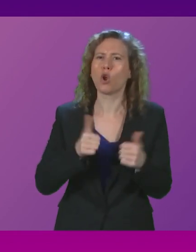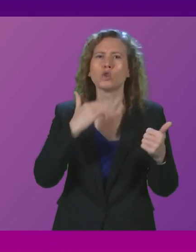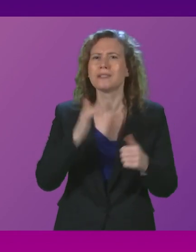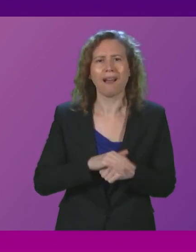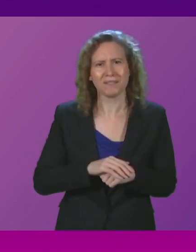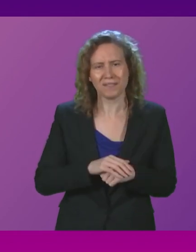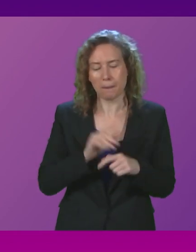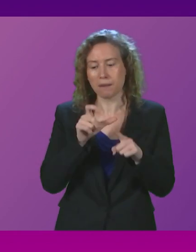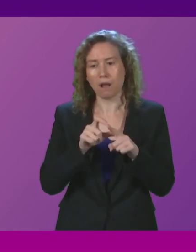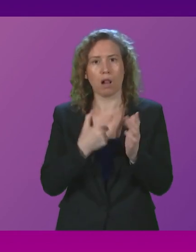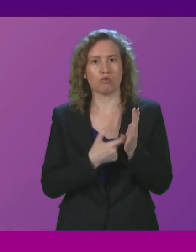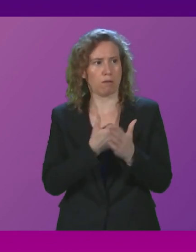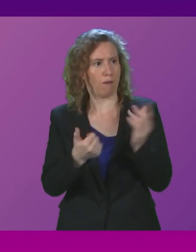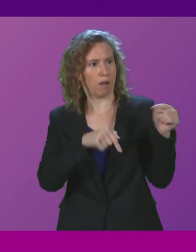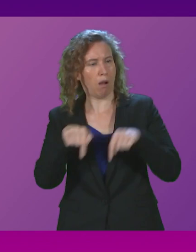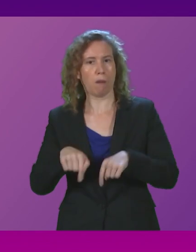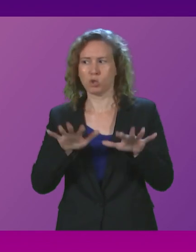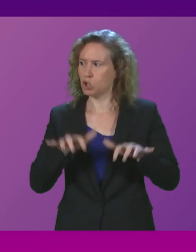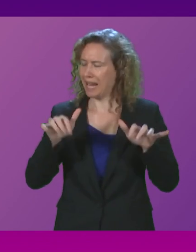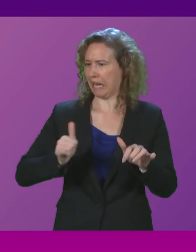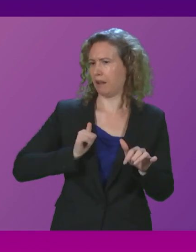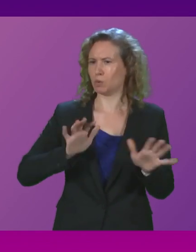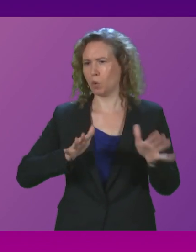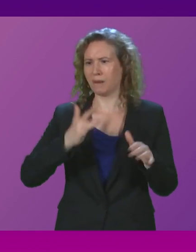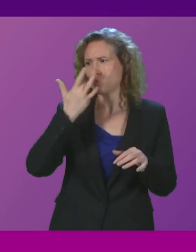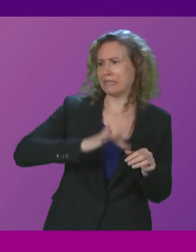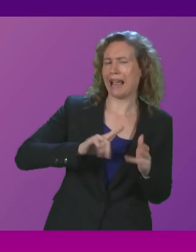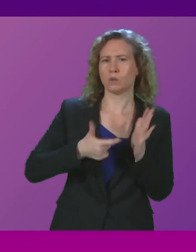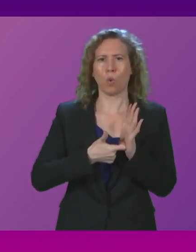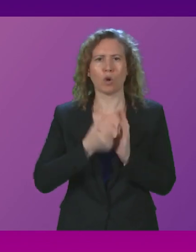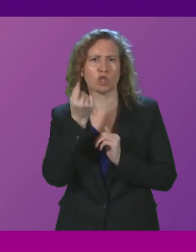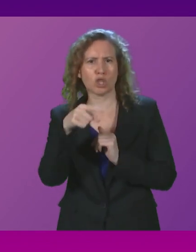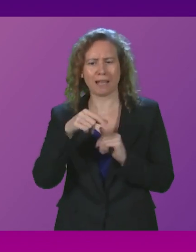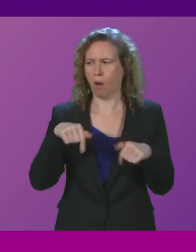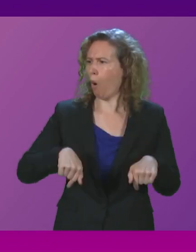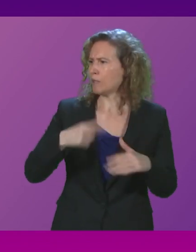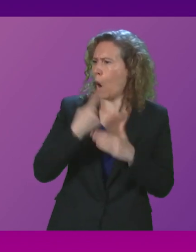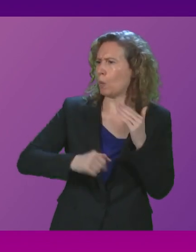often come to the chamber and pretend or suggest that those issues are unique to Scotland.